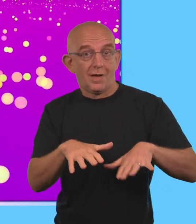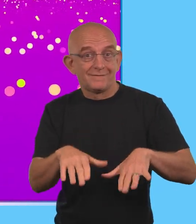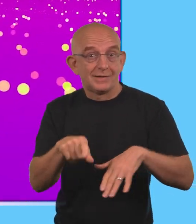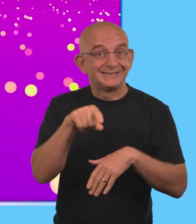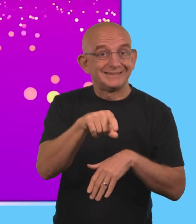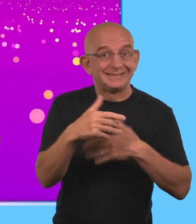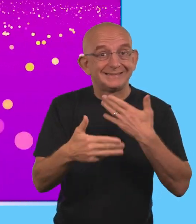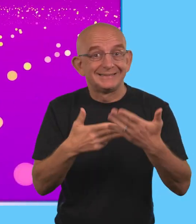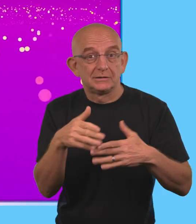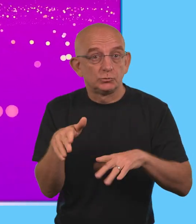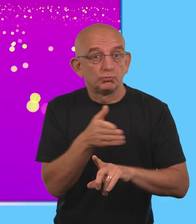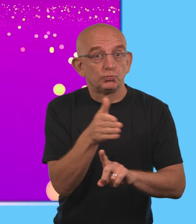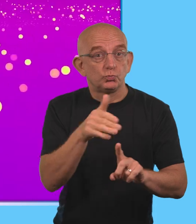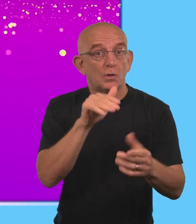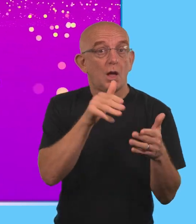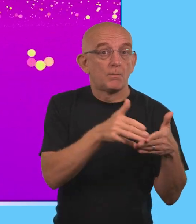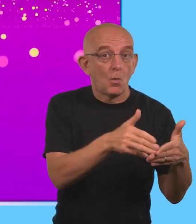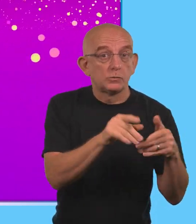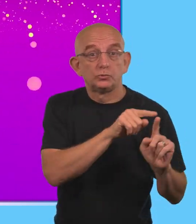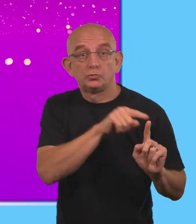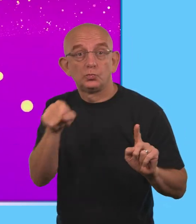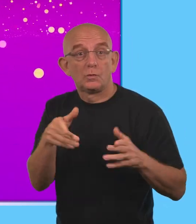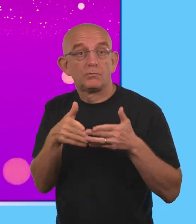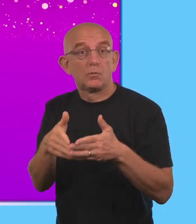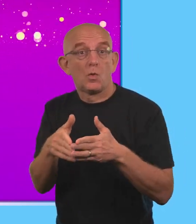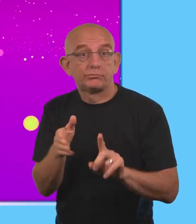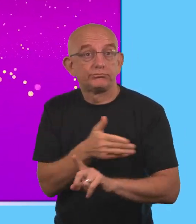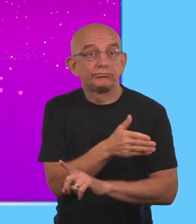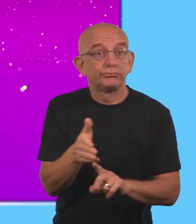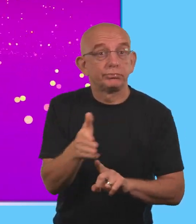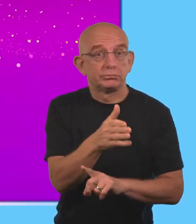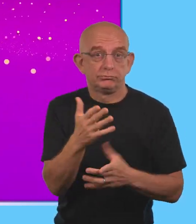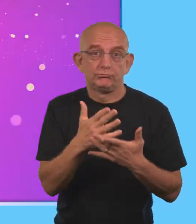the waves while you're moving from port to port, with some complex navigation added in.